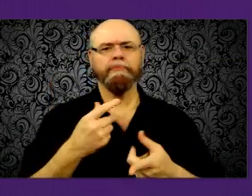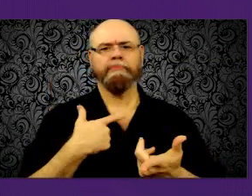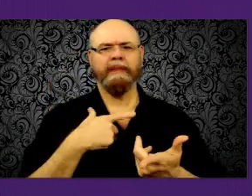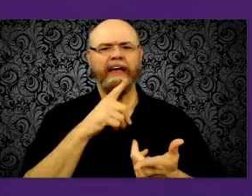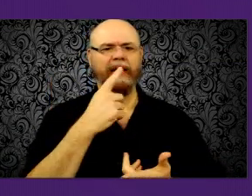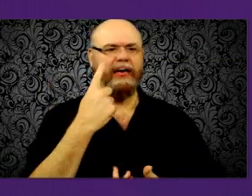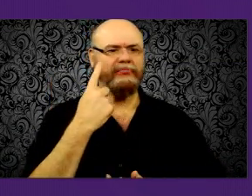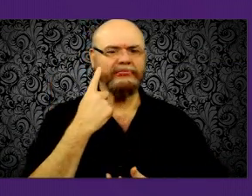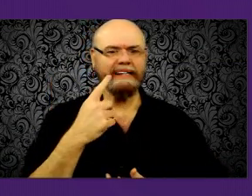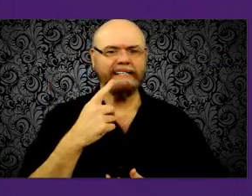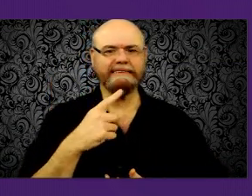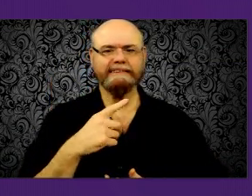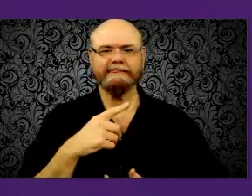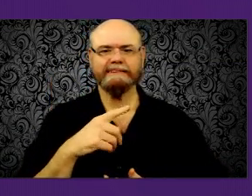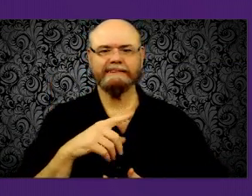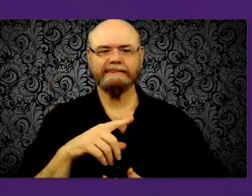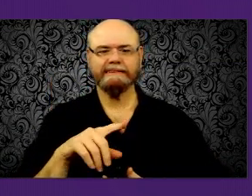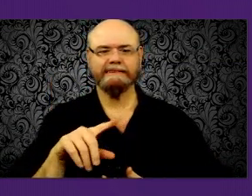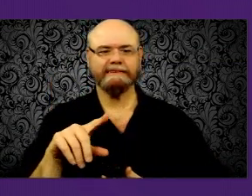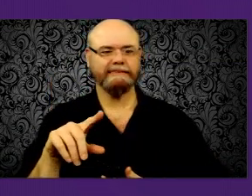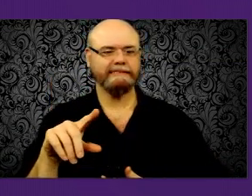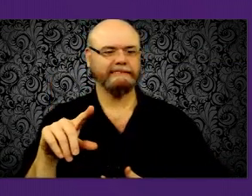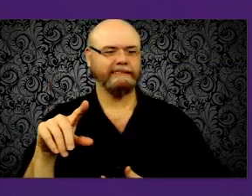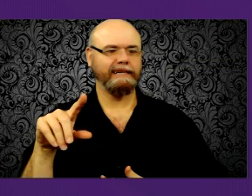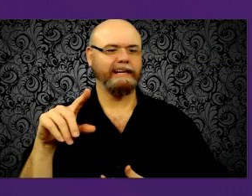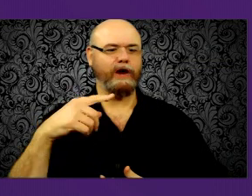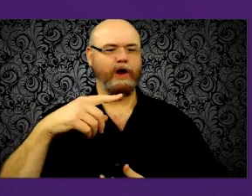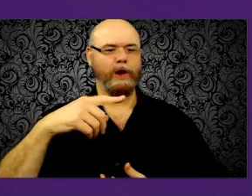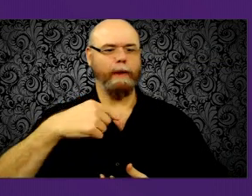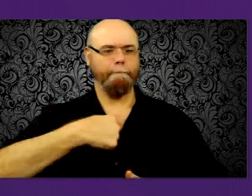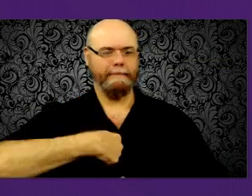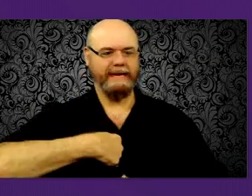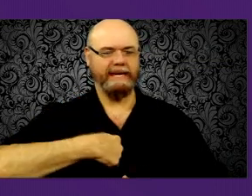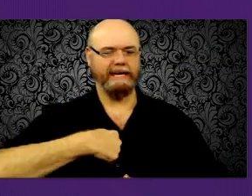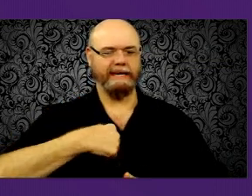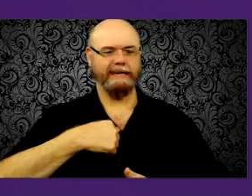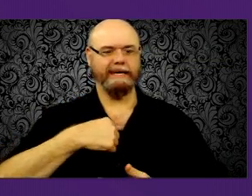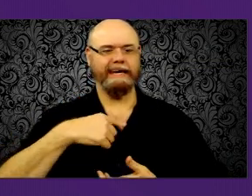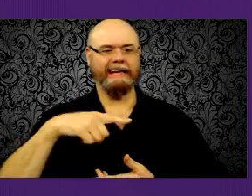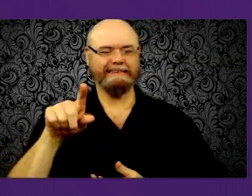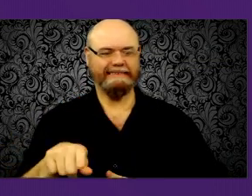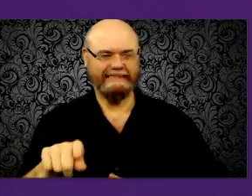to help students connect to the bigger picture represented by the series panels.